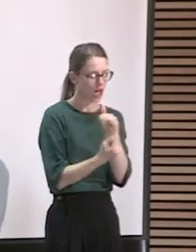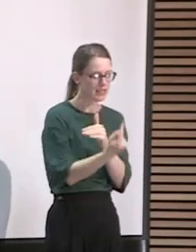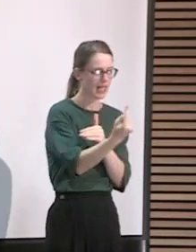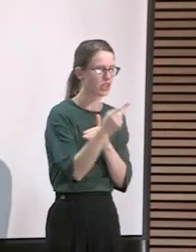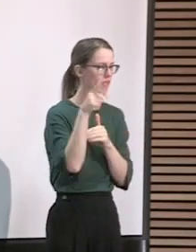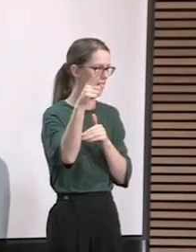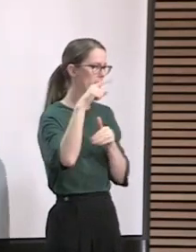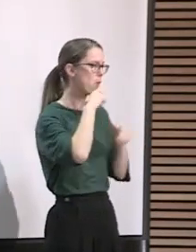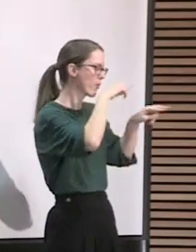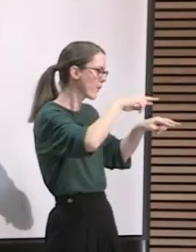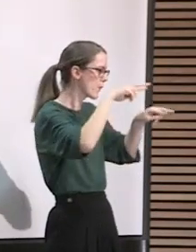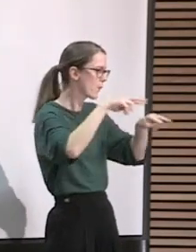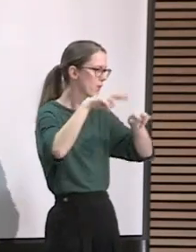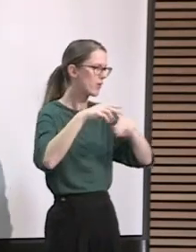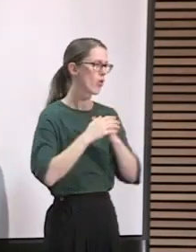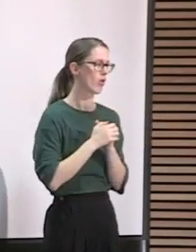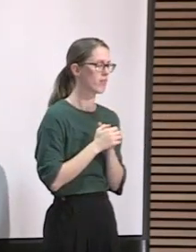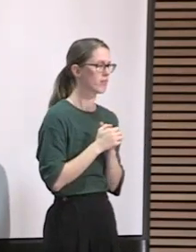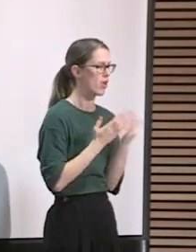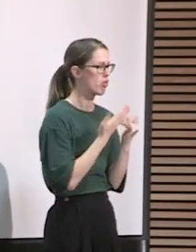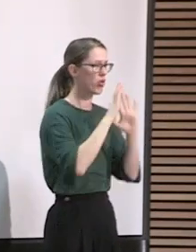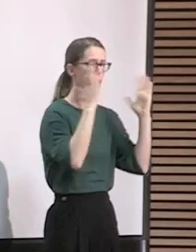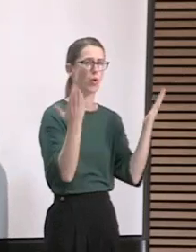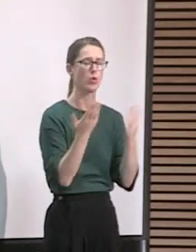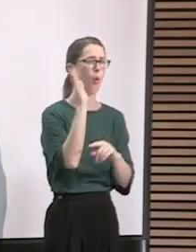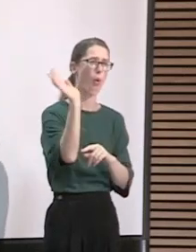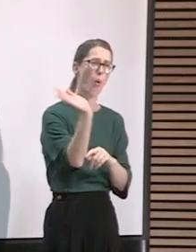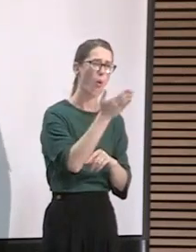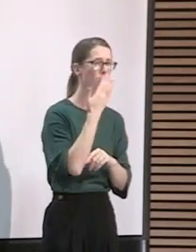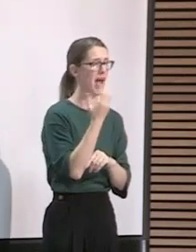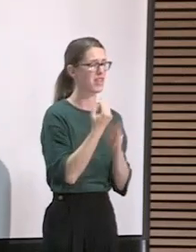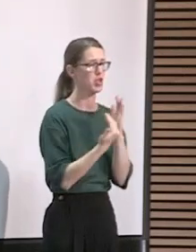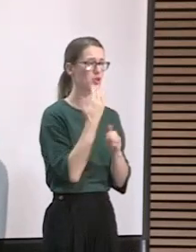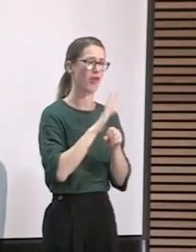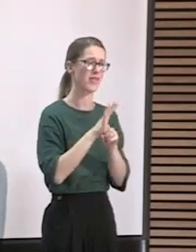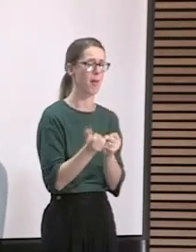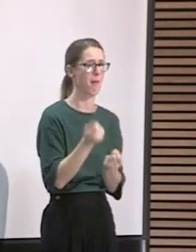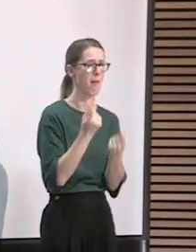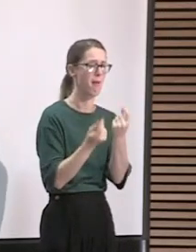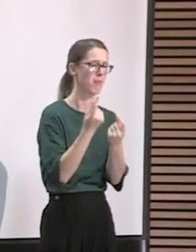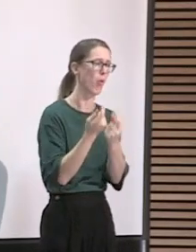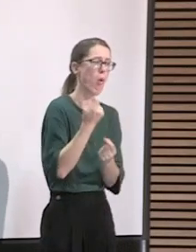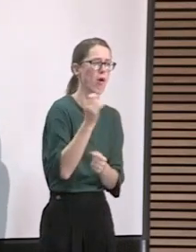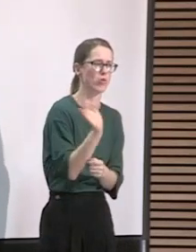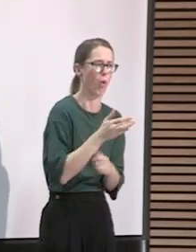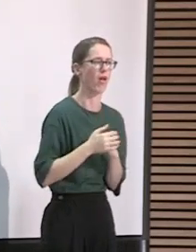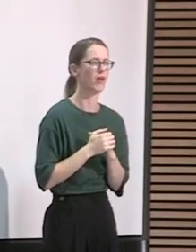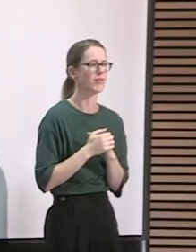in the community, at the border, and at managed isolation and quarantine facilities. Nearly every